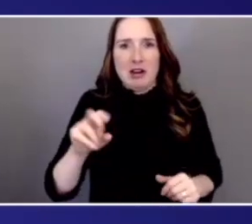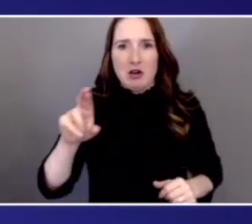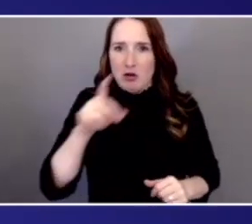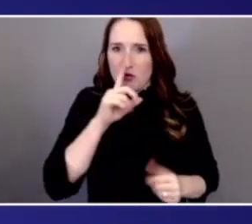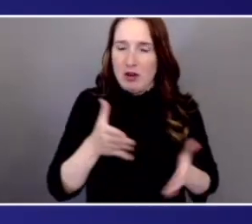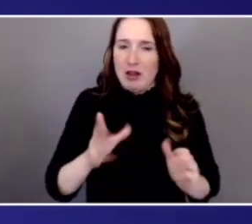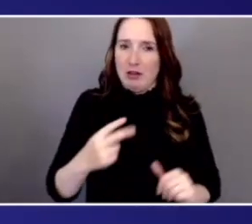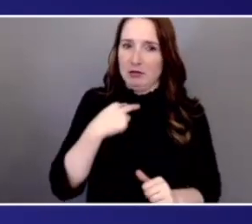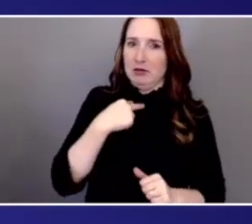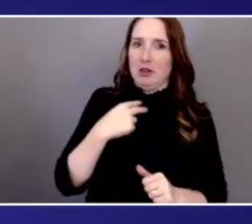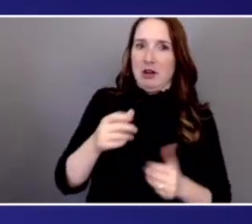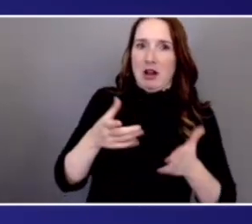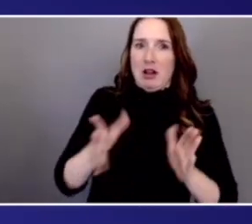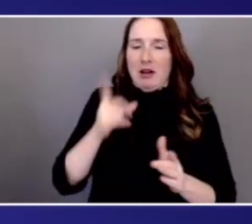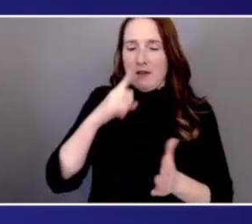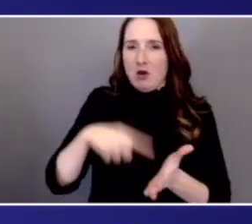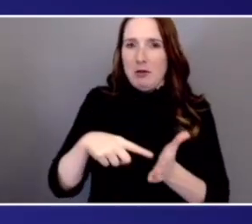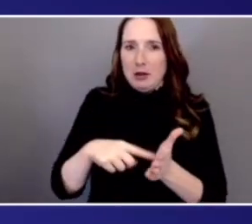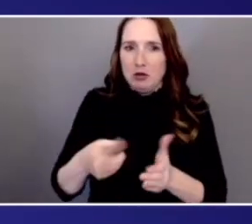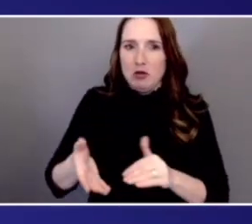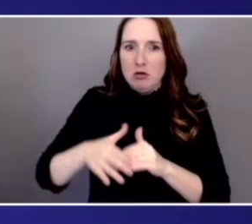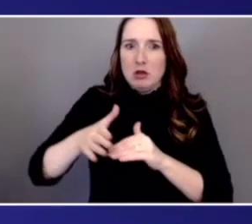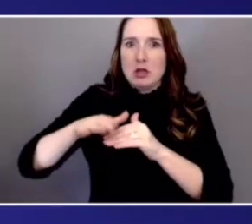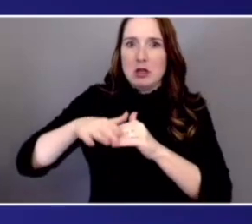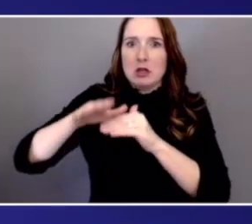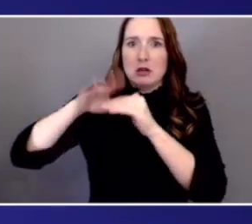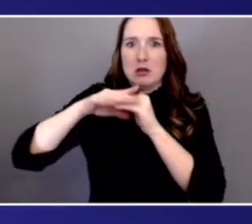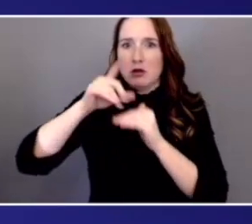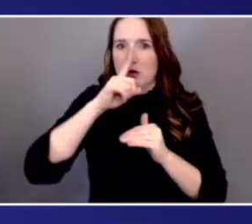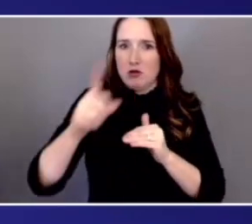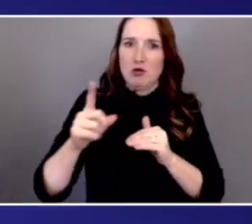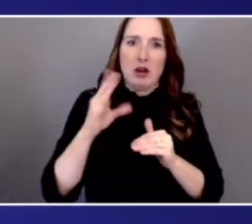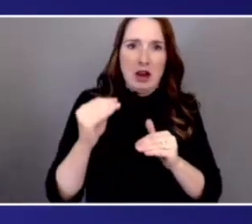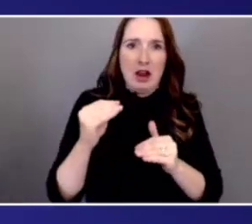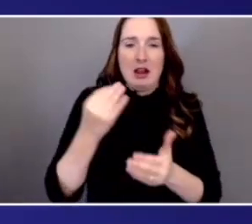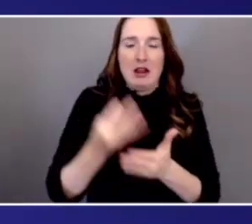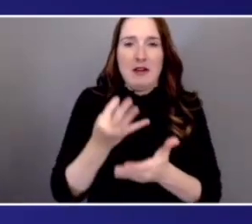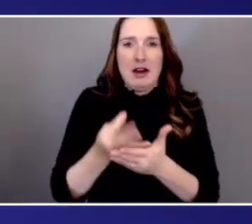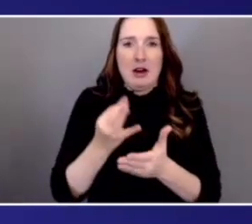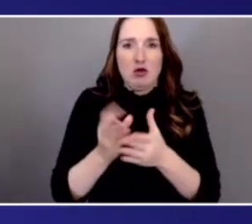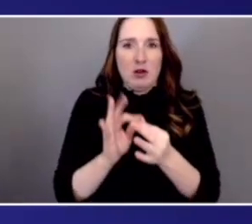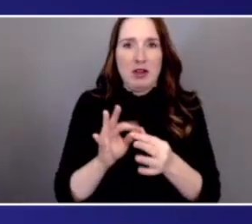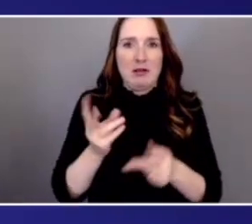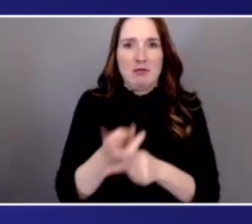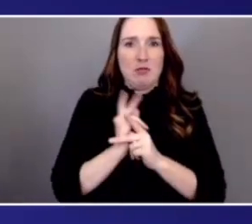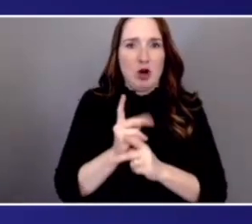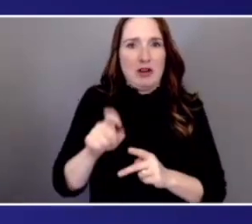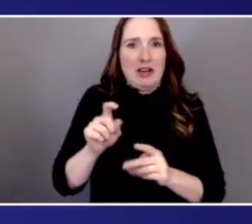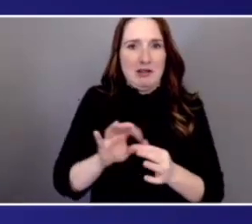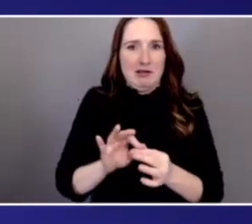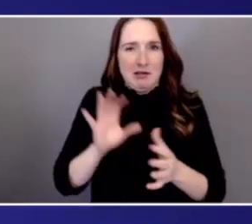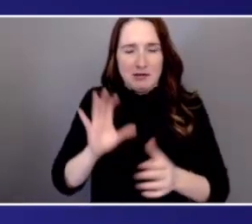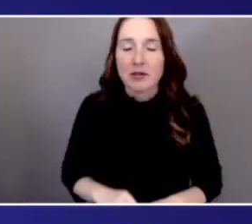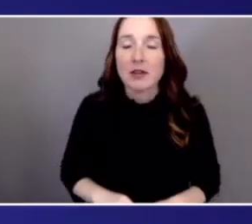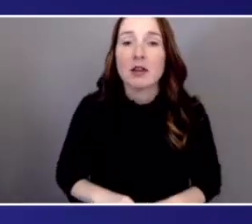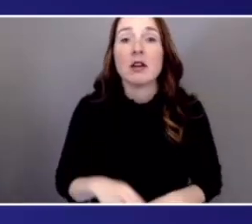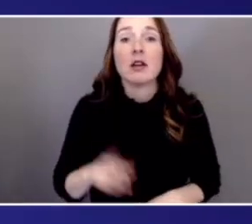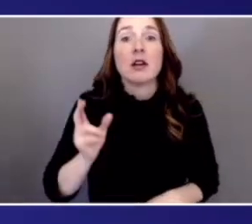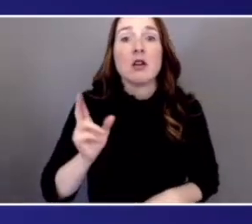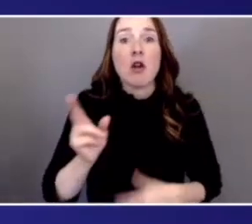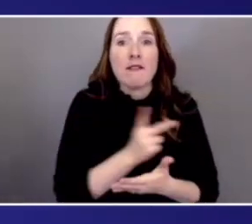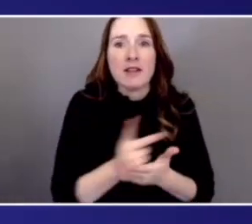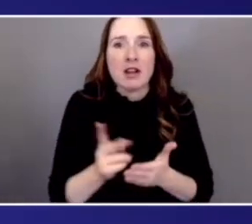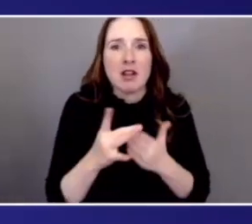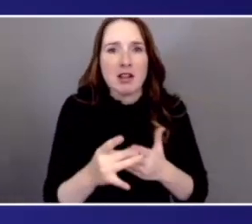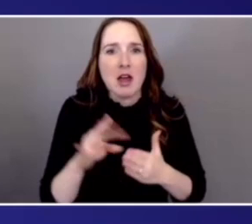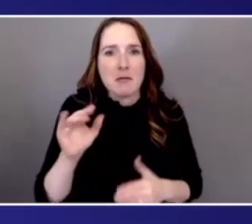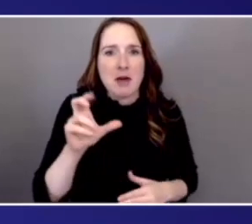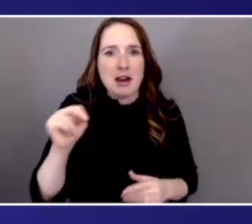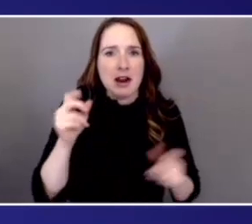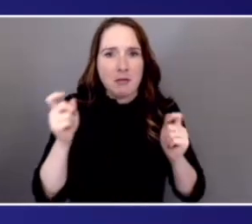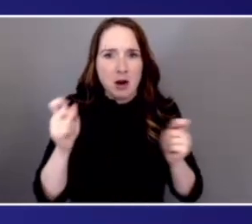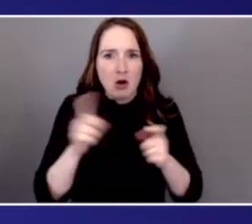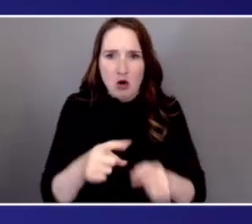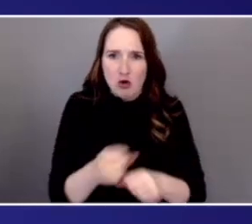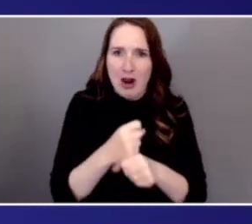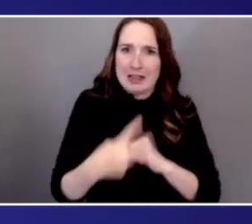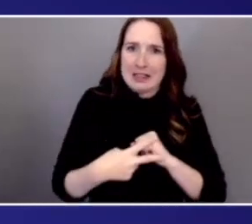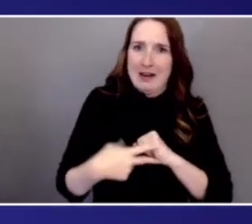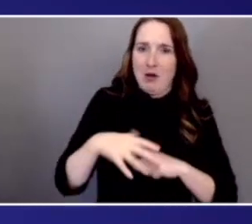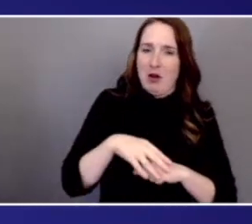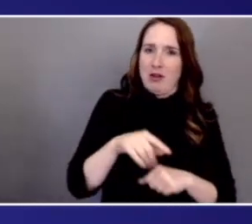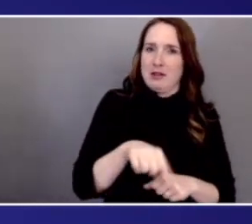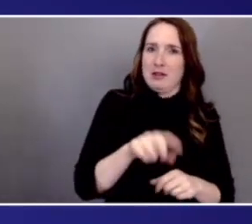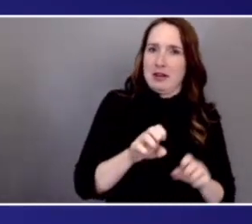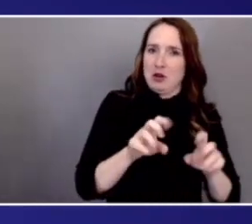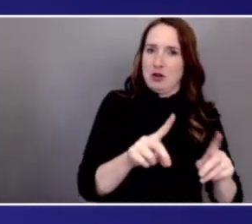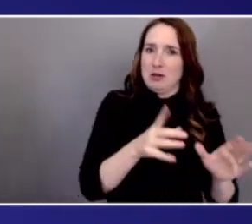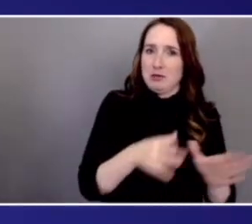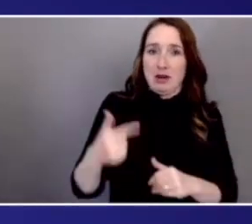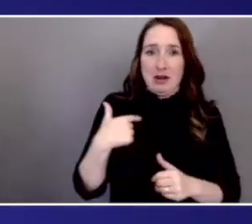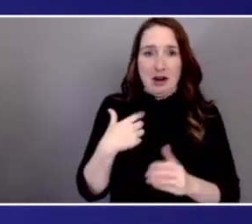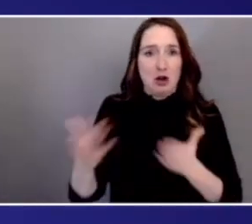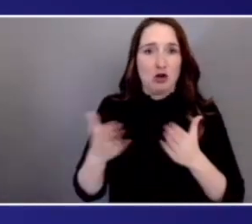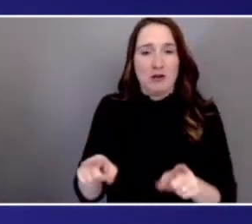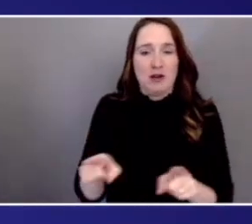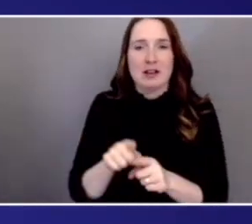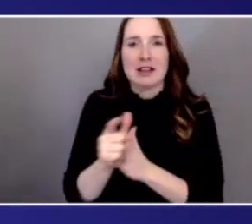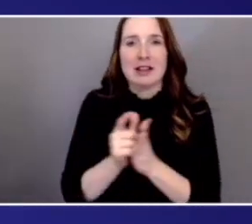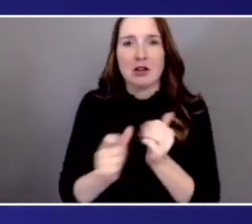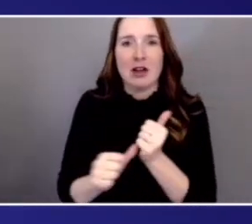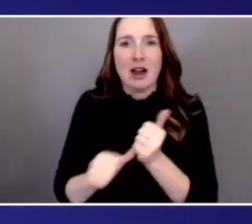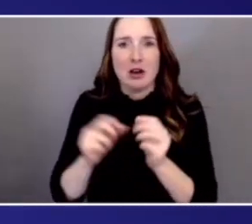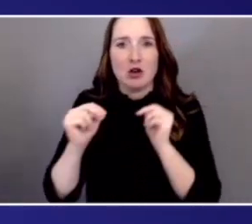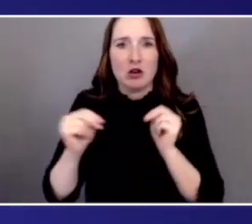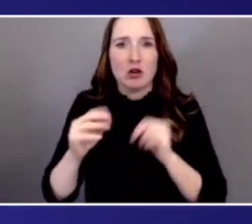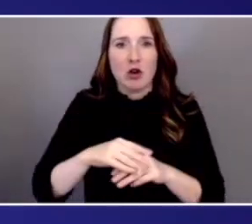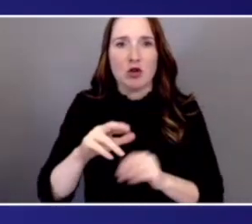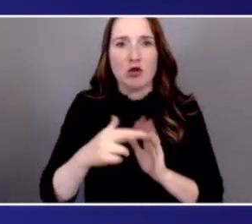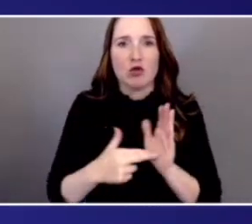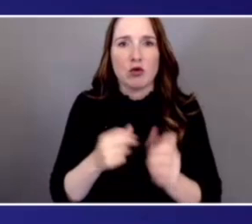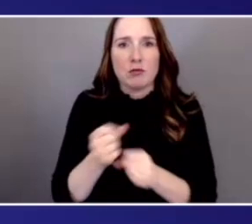These historic failures led the Biden administration to create the saving on a valuable education plan. I proudly served as a primary legal aid negotiator on the rulemaking committee, which created the safe plan.